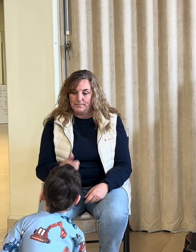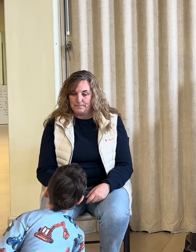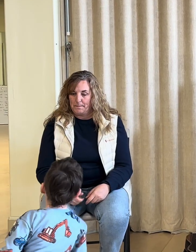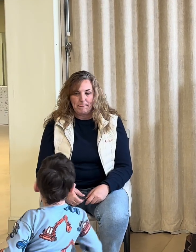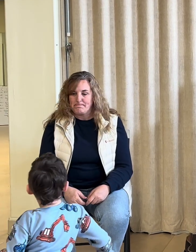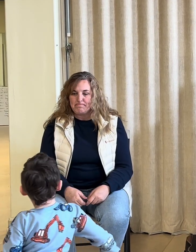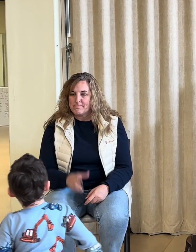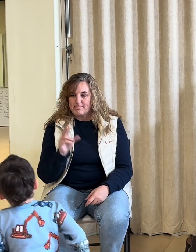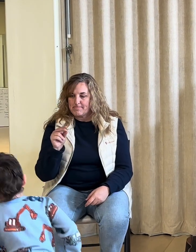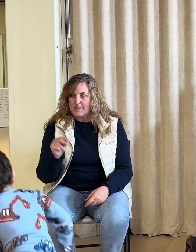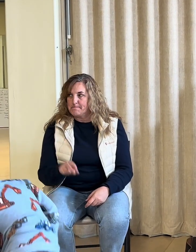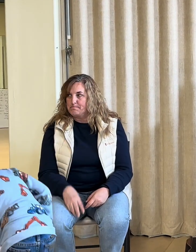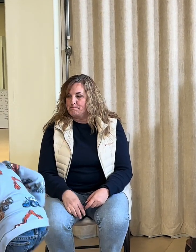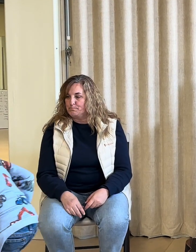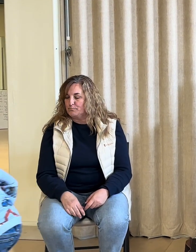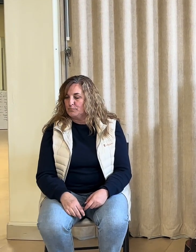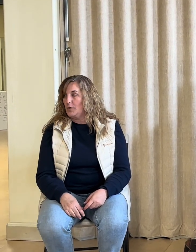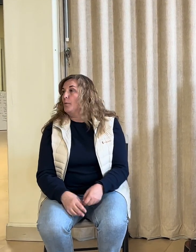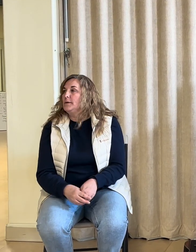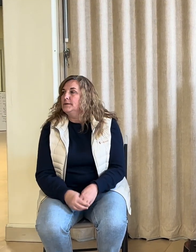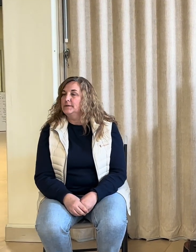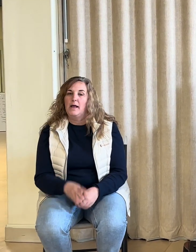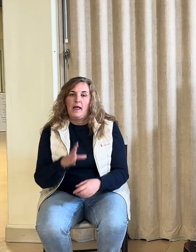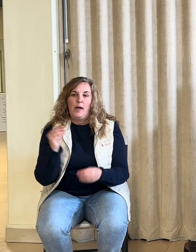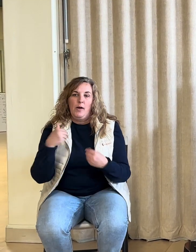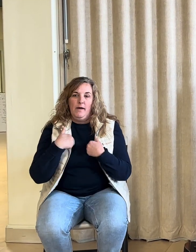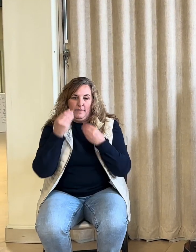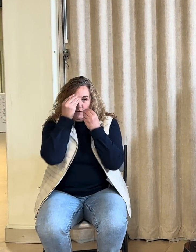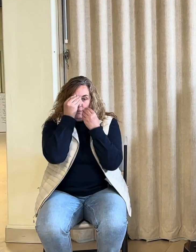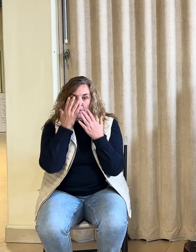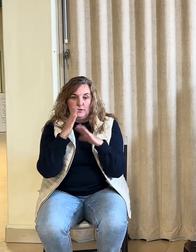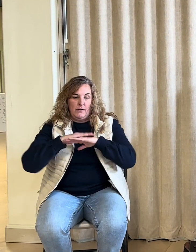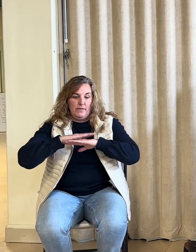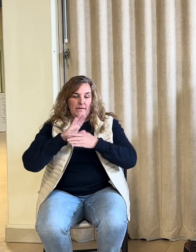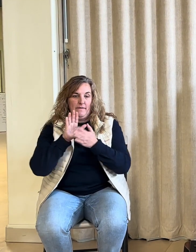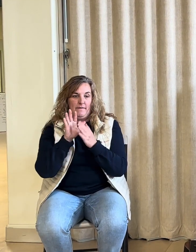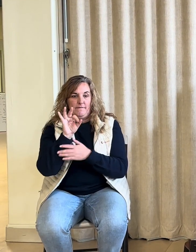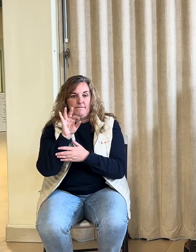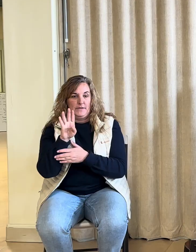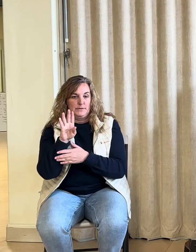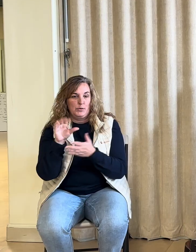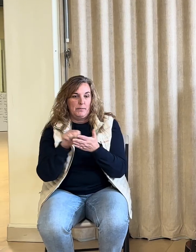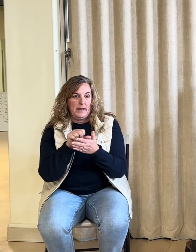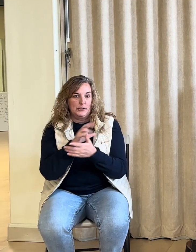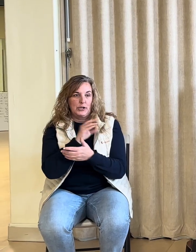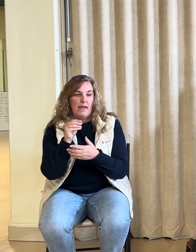we have some information on the Facebook page and the website about a wonderful book that Miss Cali